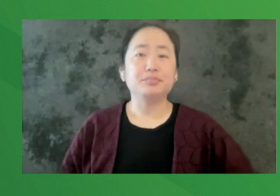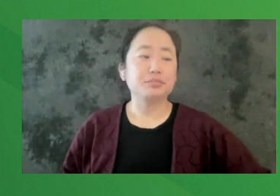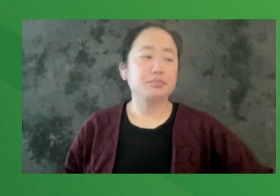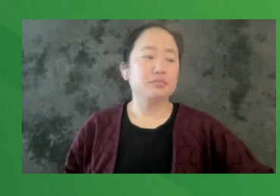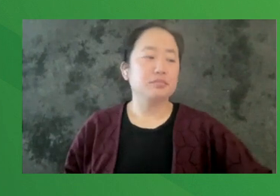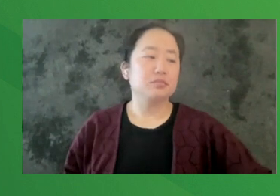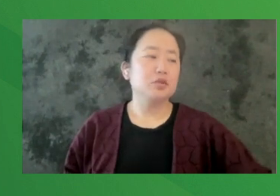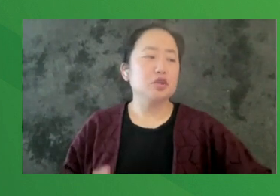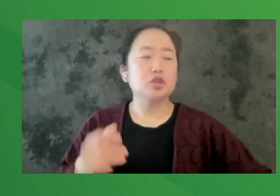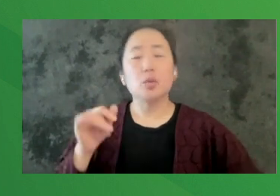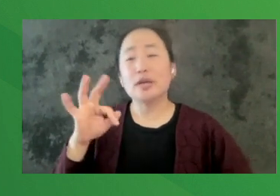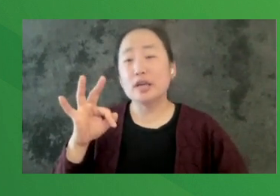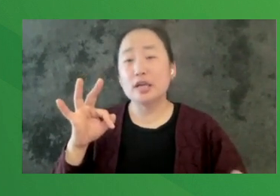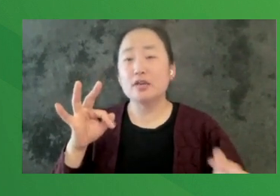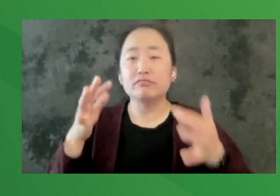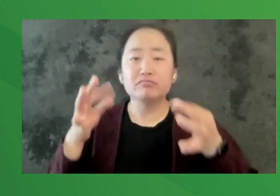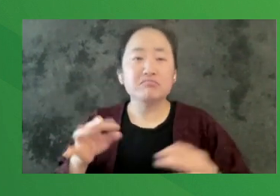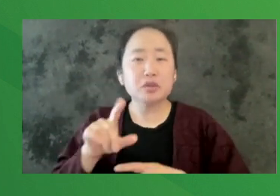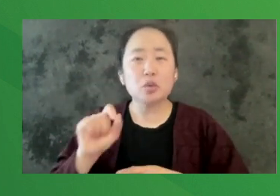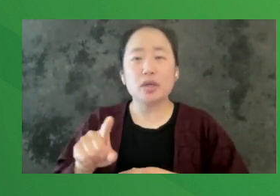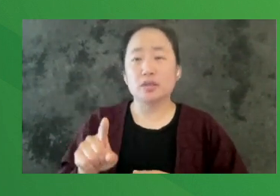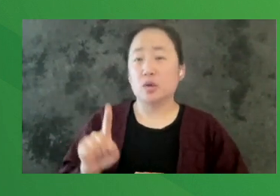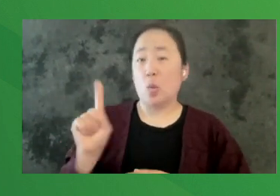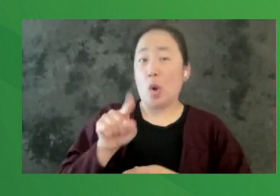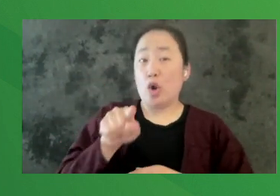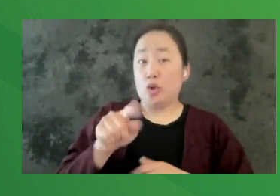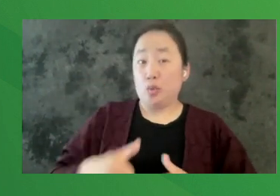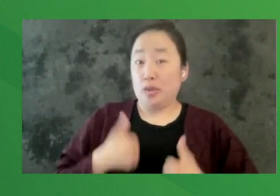you live matter, understanding the answer to that question might be brainstorming a